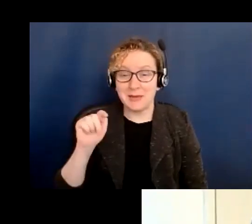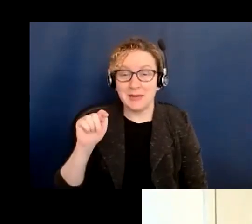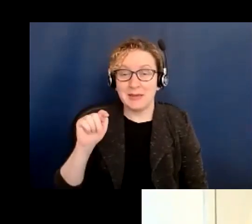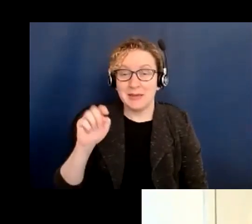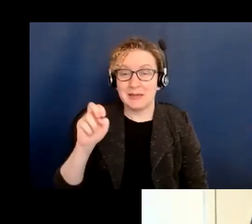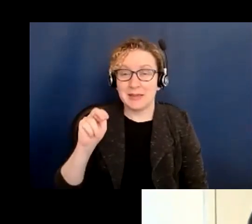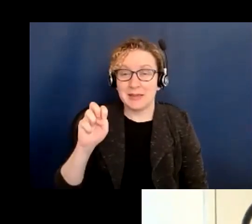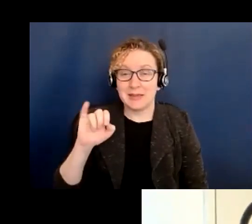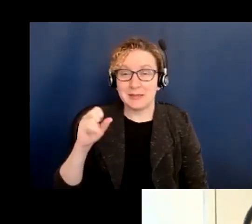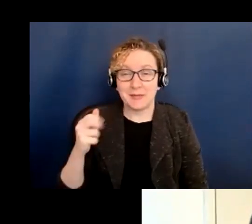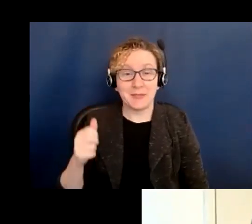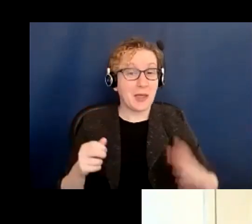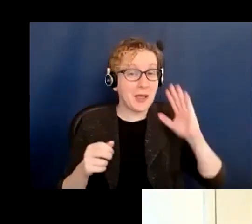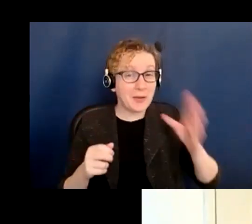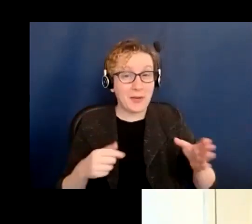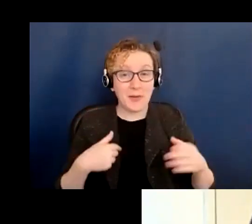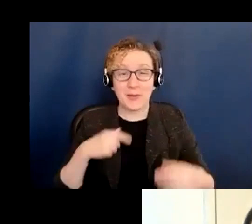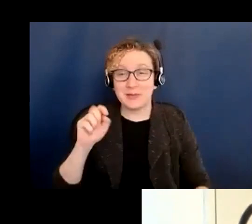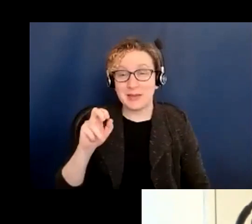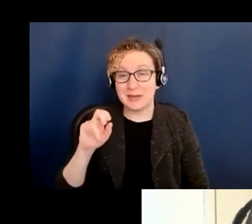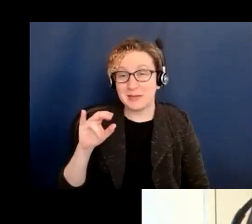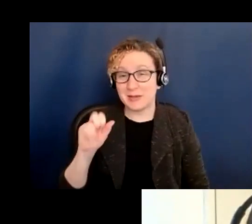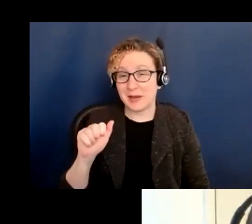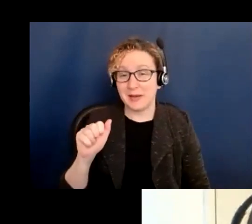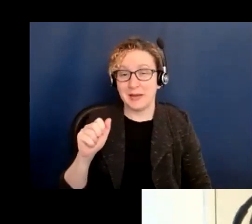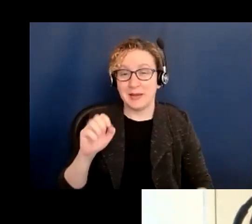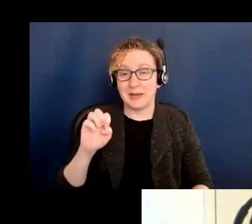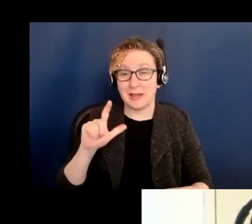Hi, I am Teneisha Ellis, the formerstudy abroad advisor at the University